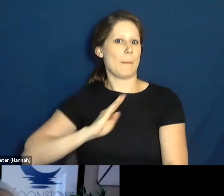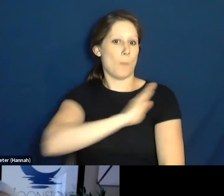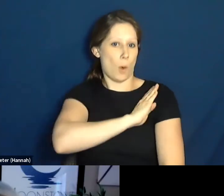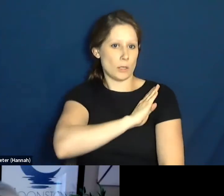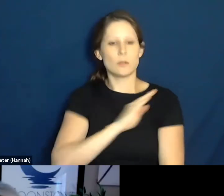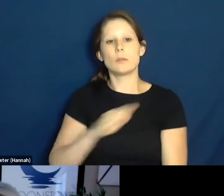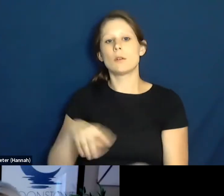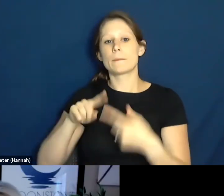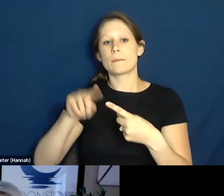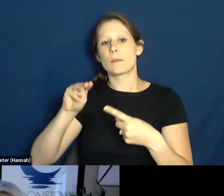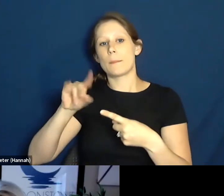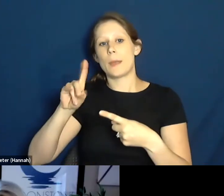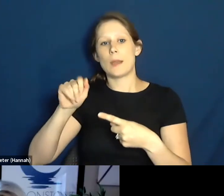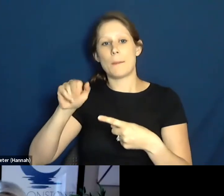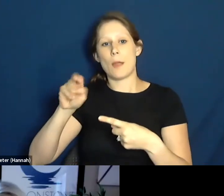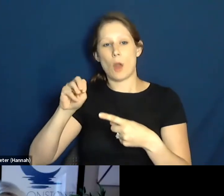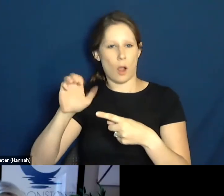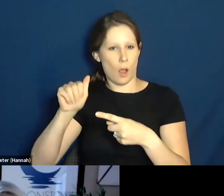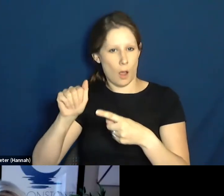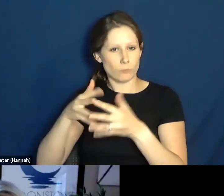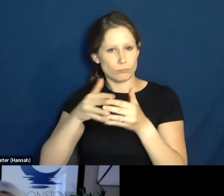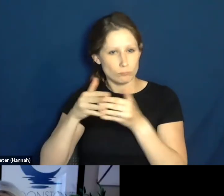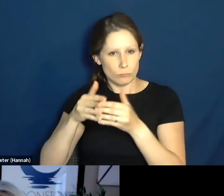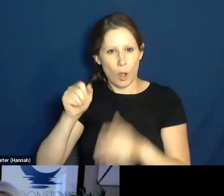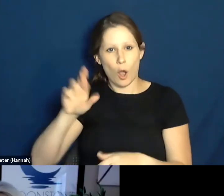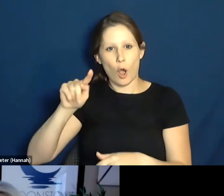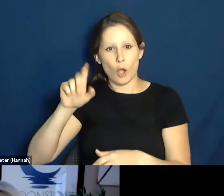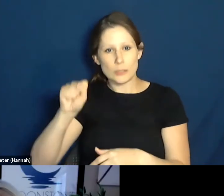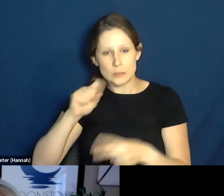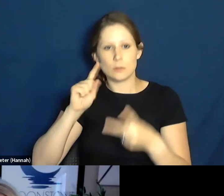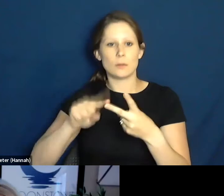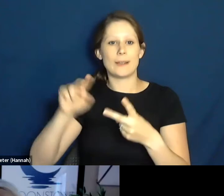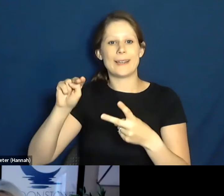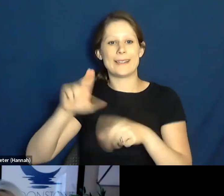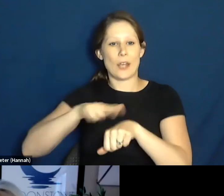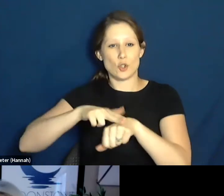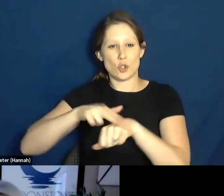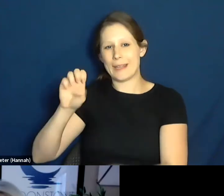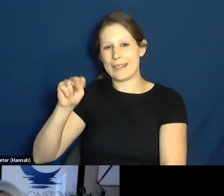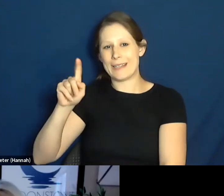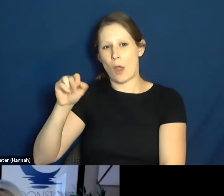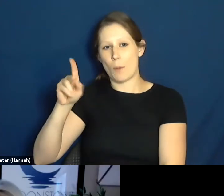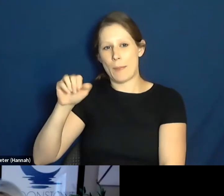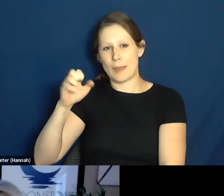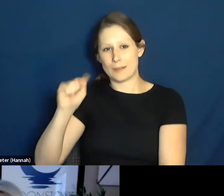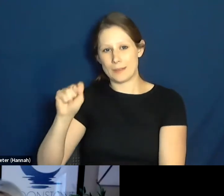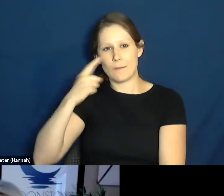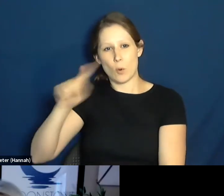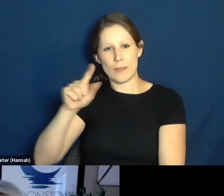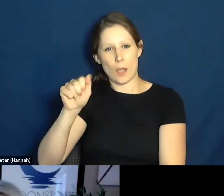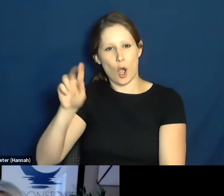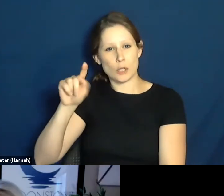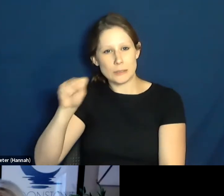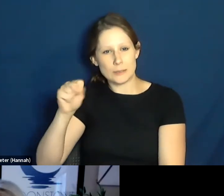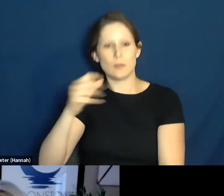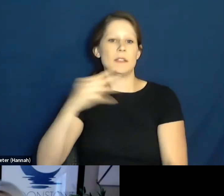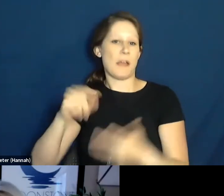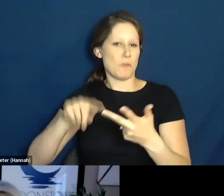Arts Alliance and grant panels for the NEA and several states and community. As a writer and